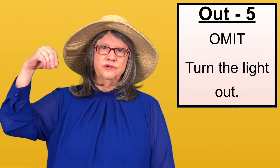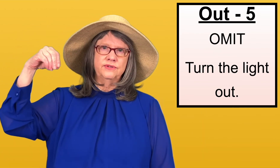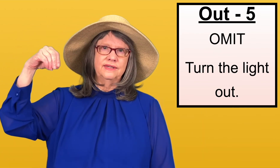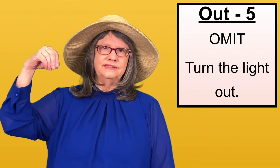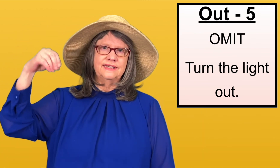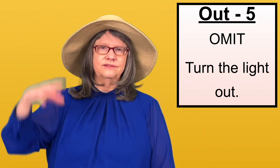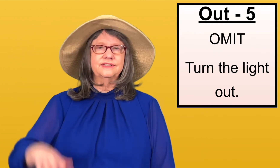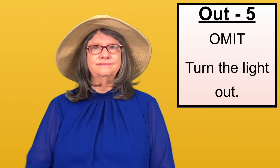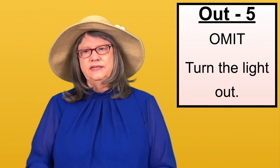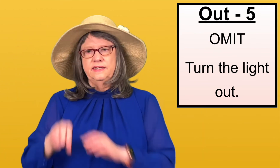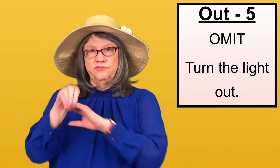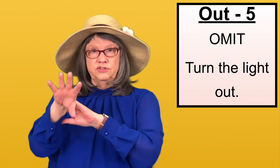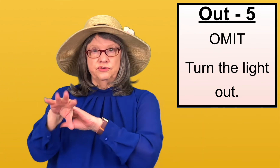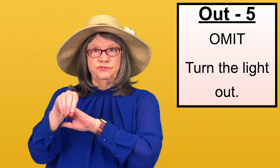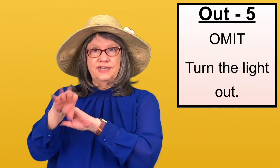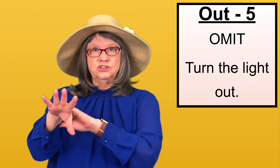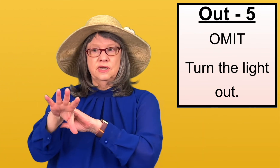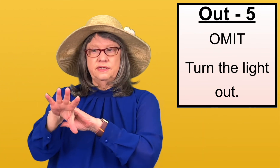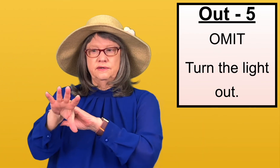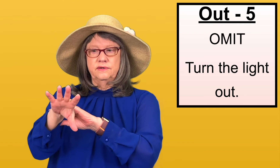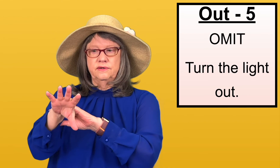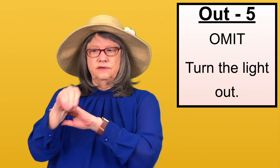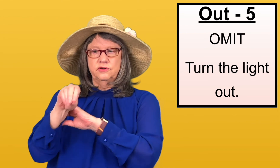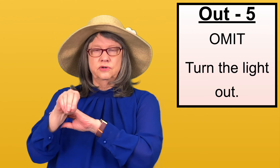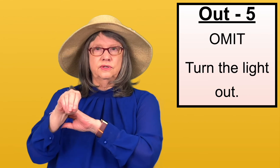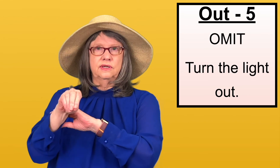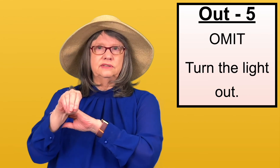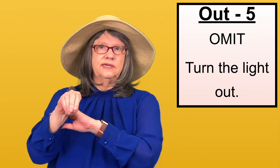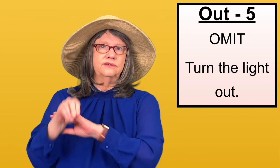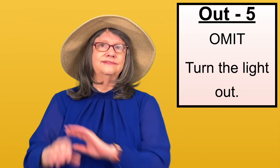TURN-THE-LIGHTS-OUT. If it is a flashlight, TURN-THE-LIGHTS-OUT.